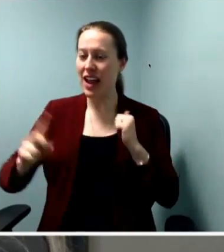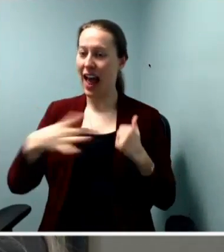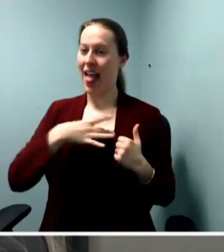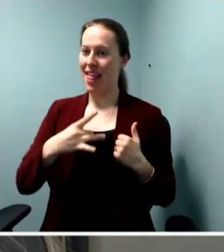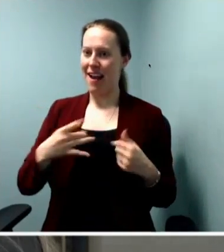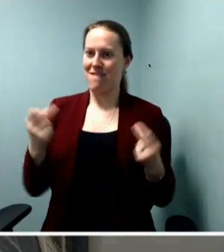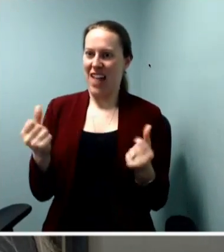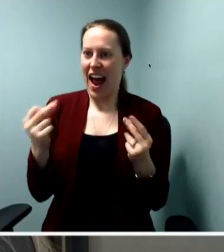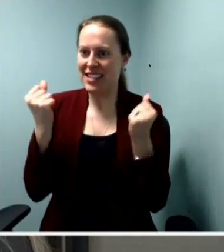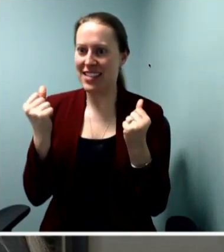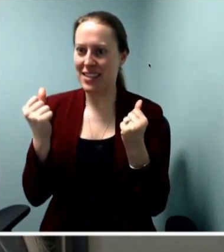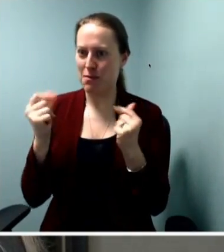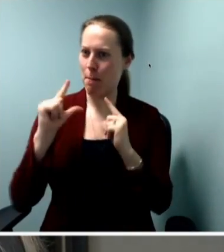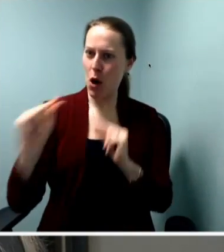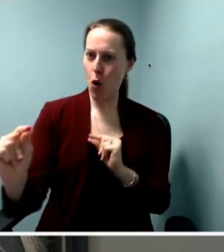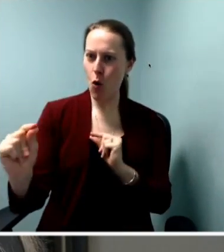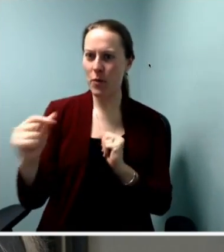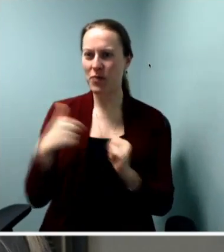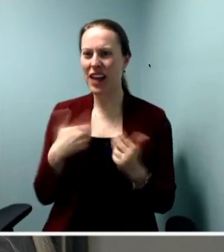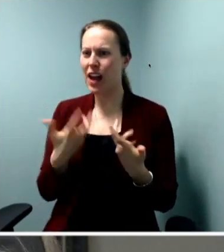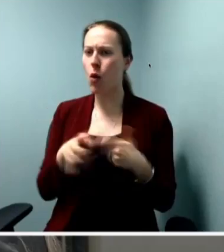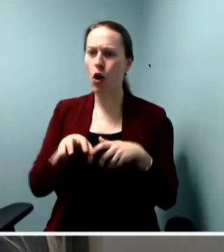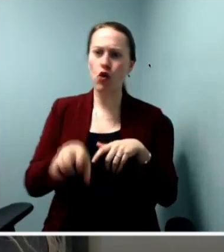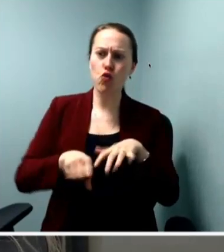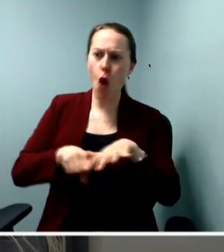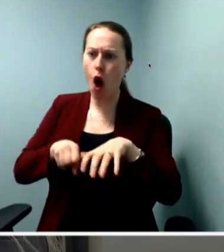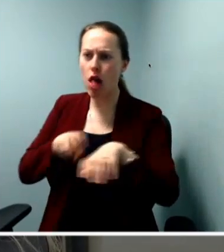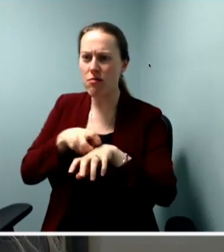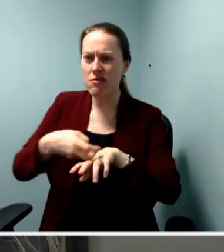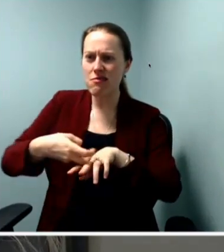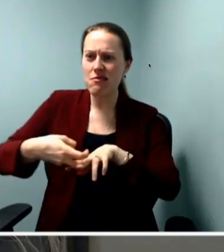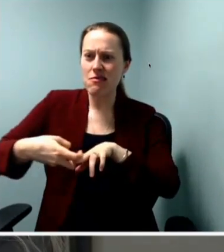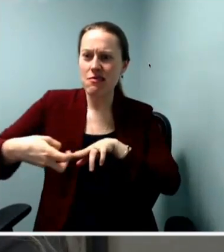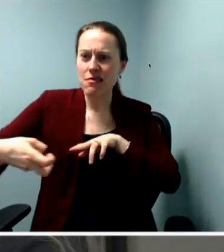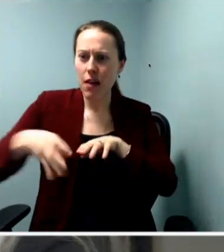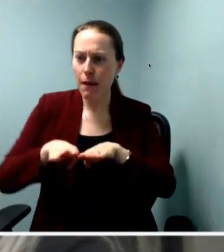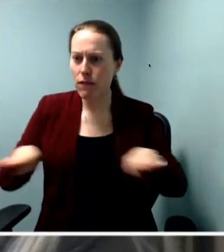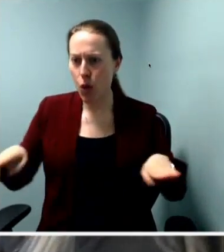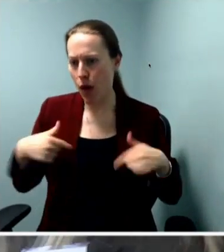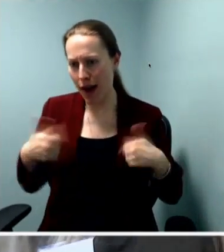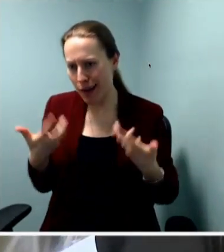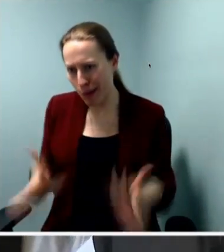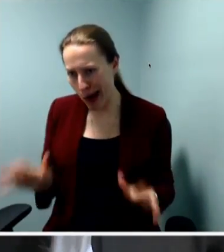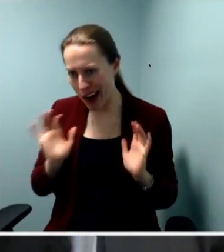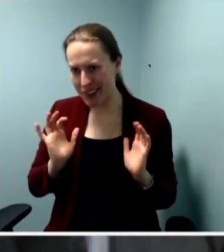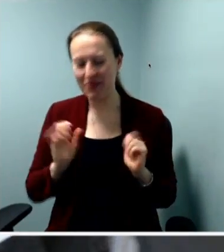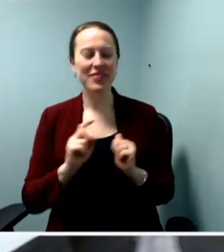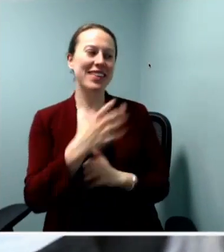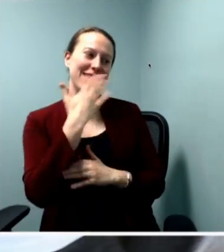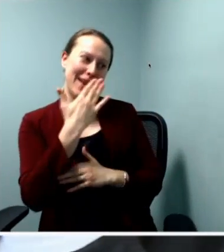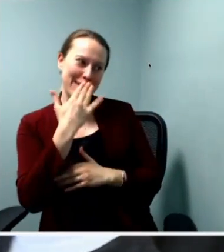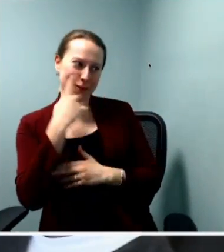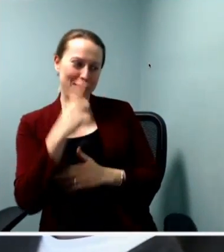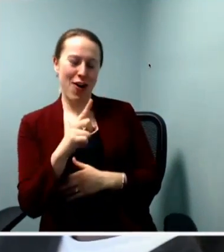I don't want to have to crawl across the floor. (Charles) Maureen, thank you for a very stimulating question. Yes.